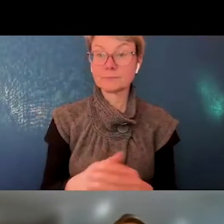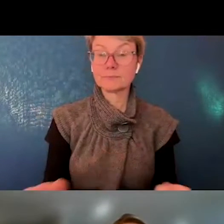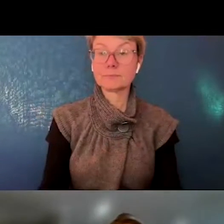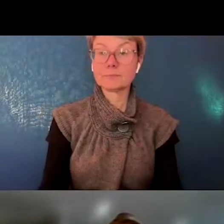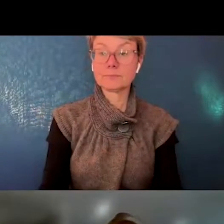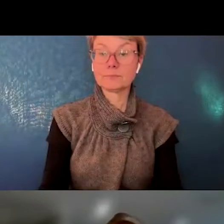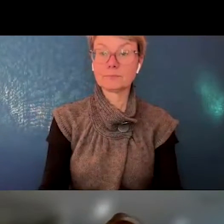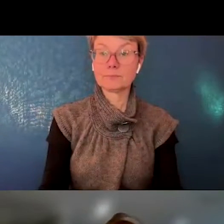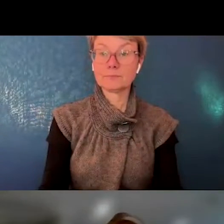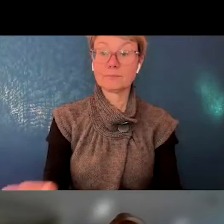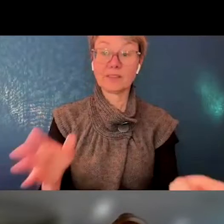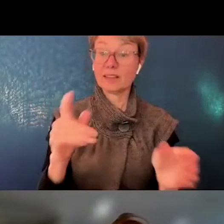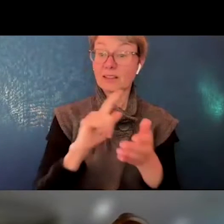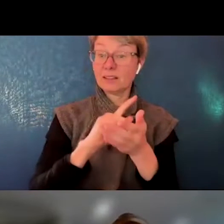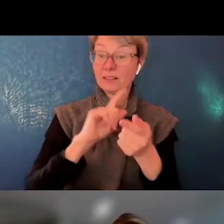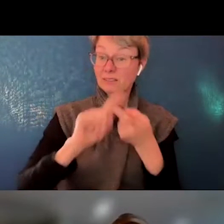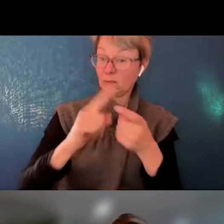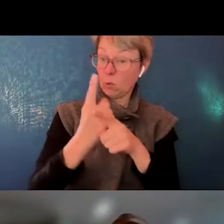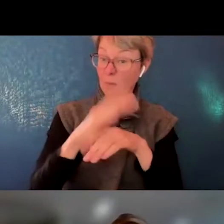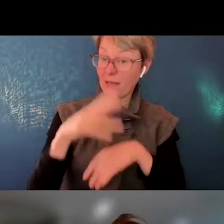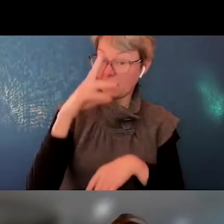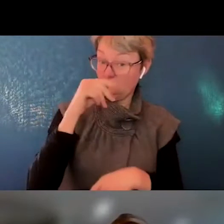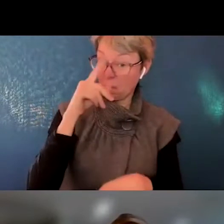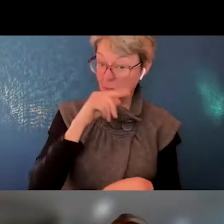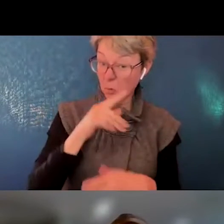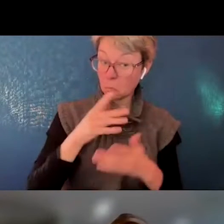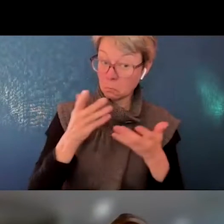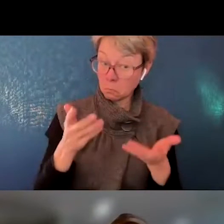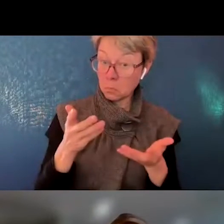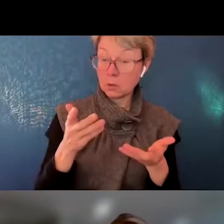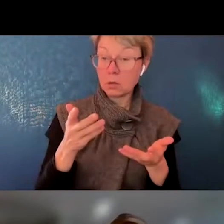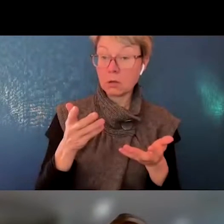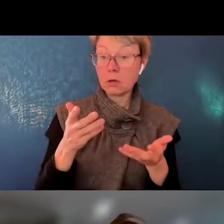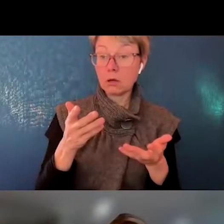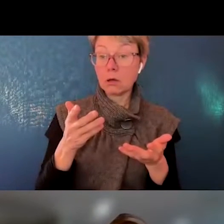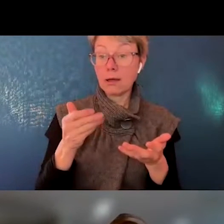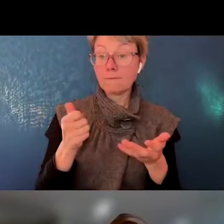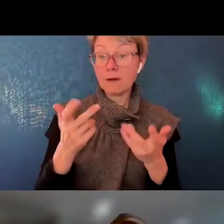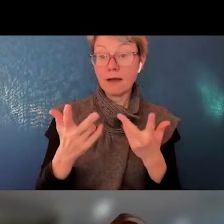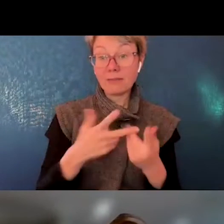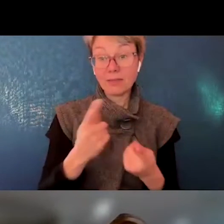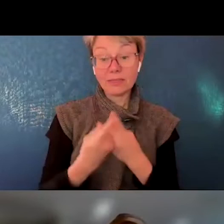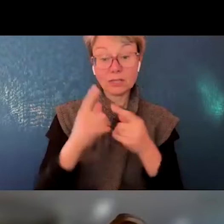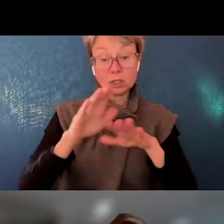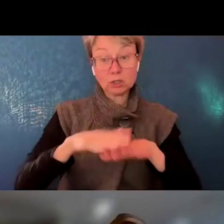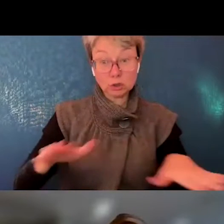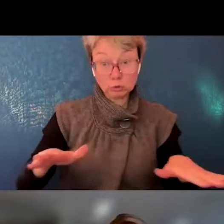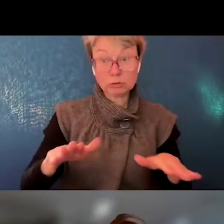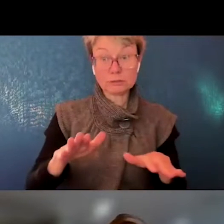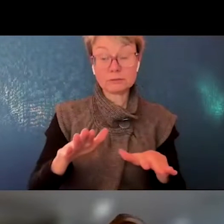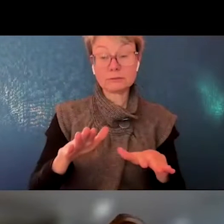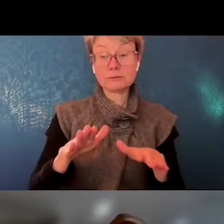um young people um are there any other things that the um children's legal service um do to